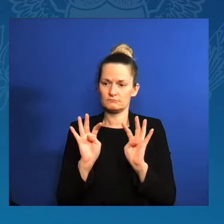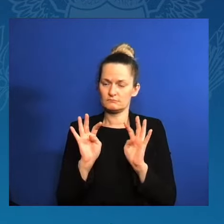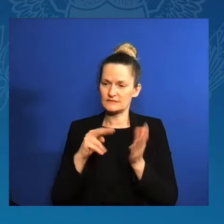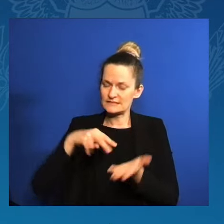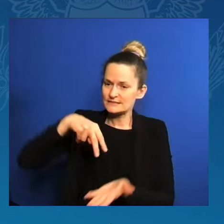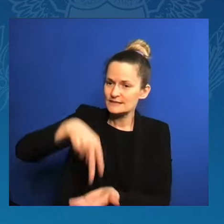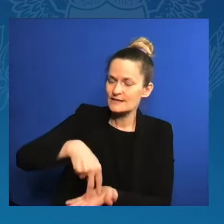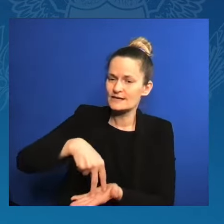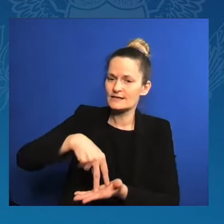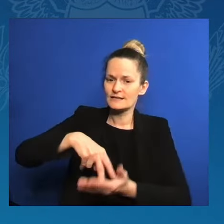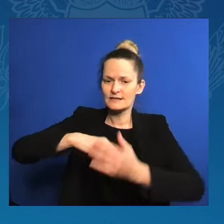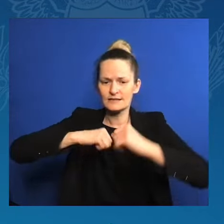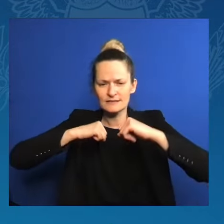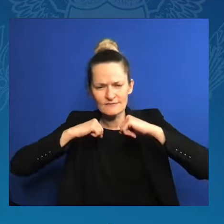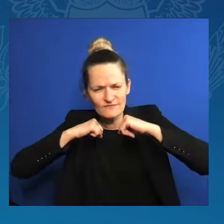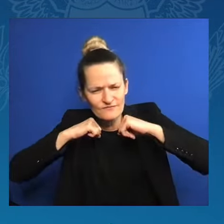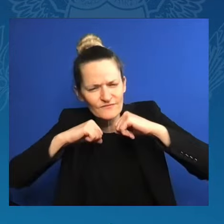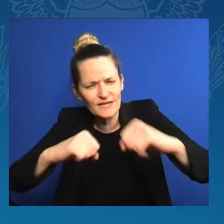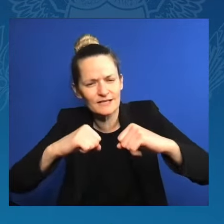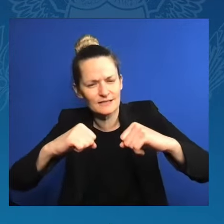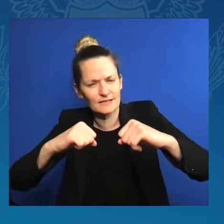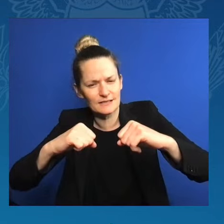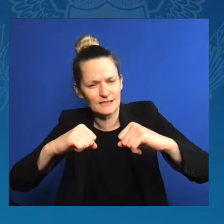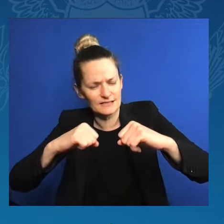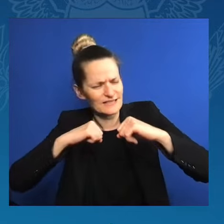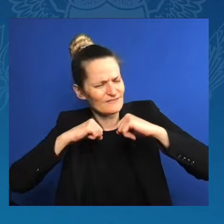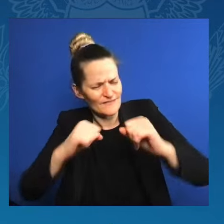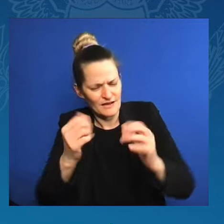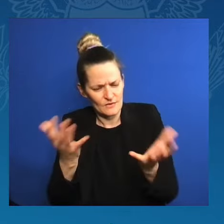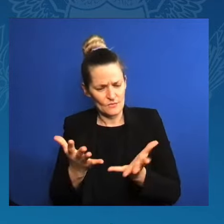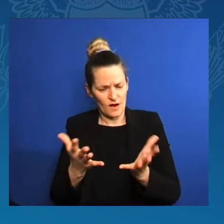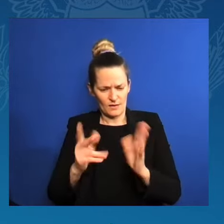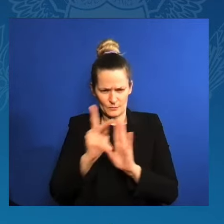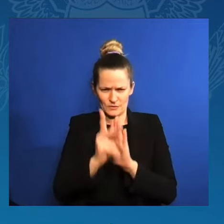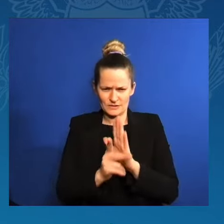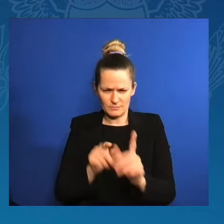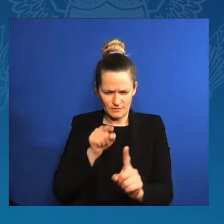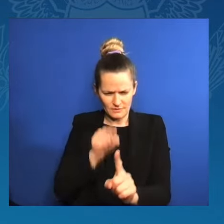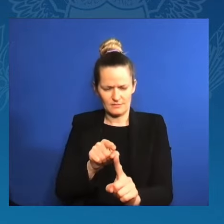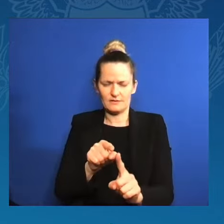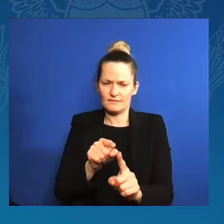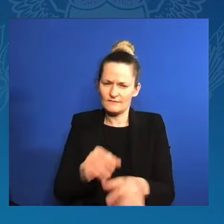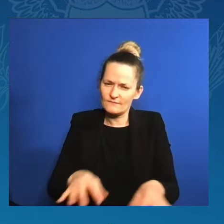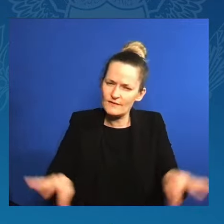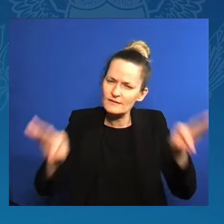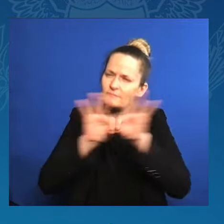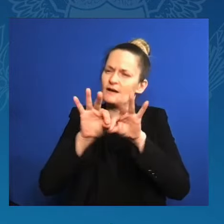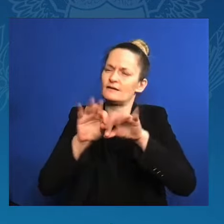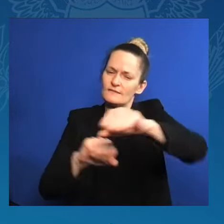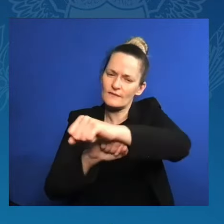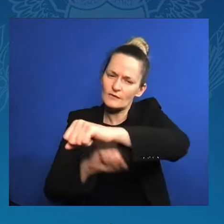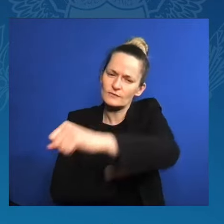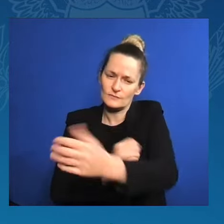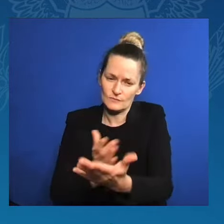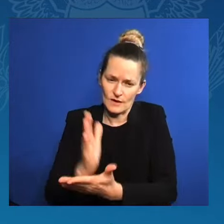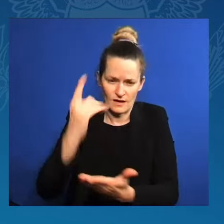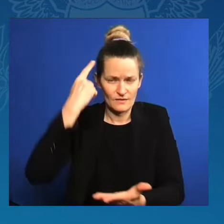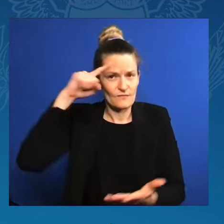foundational principles for our country; standing in defense for freedom and democracy,